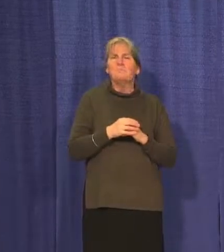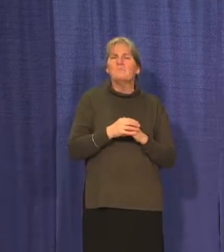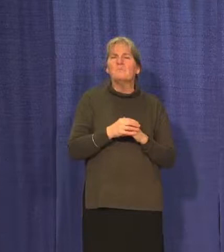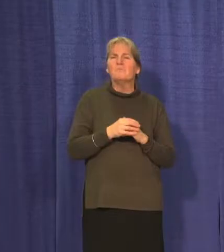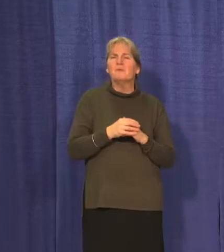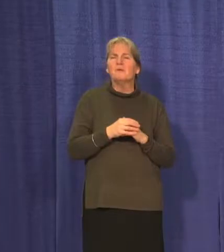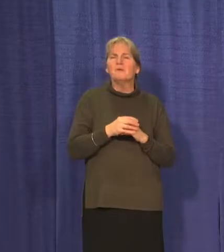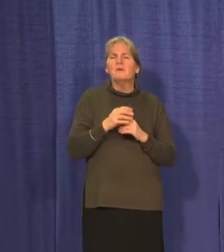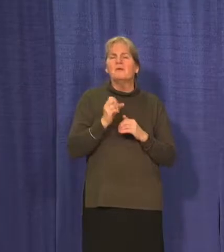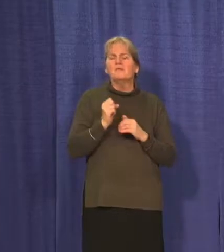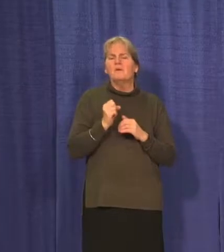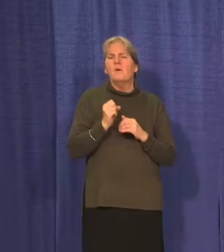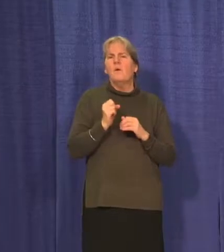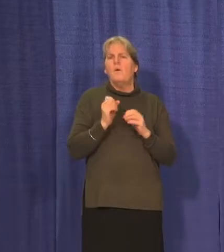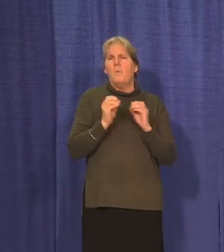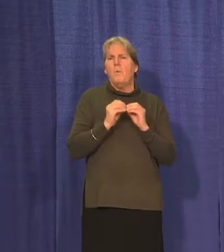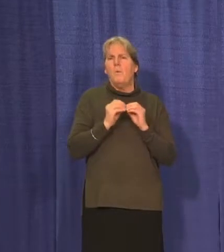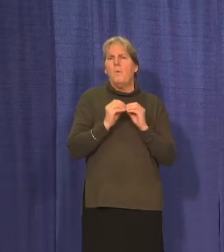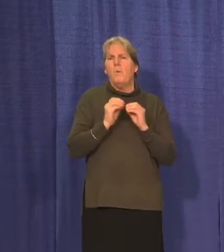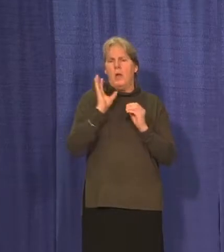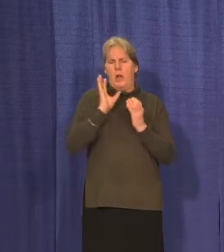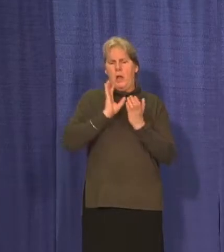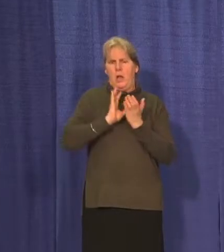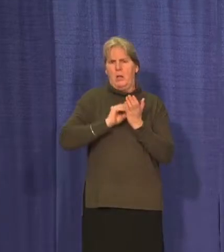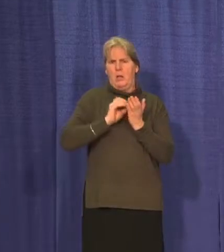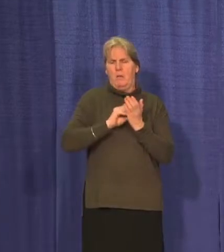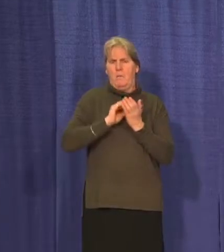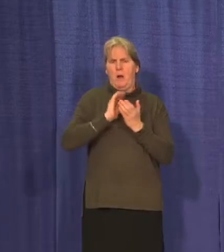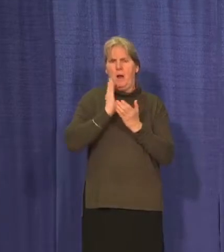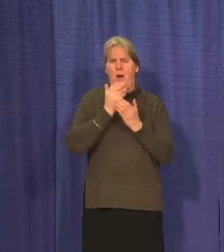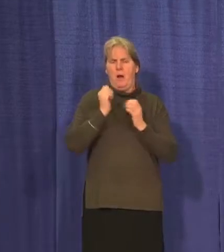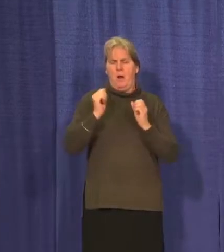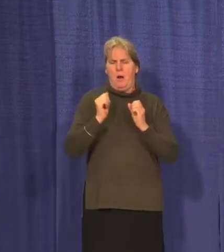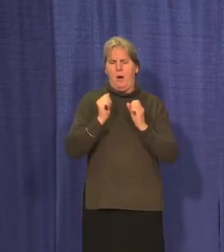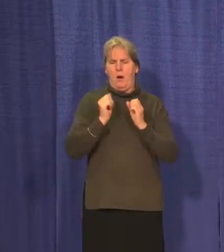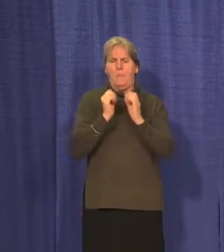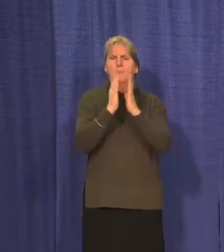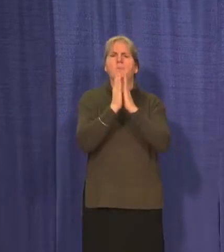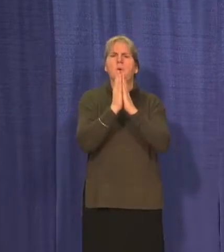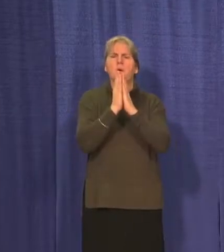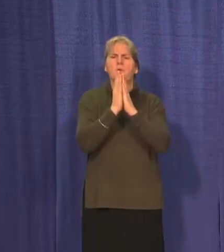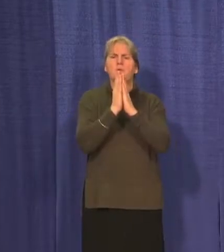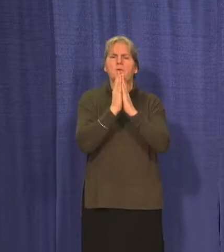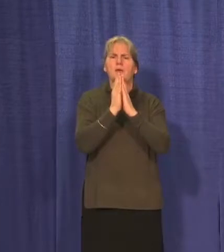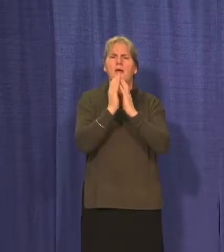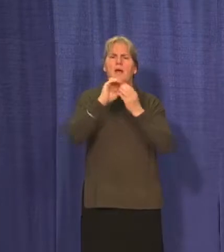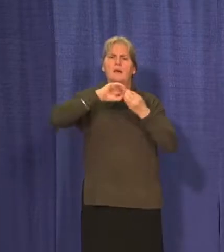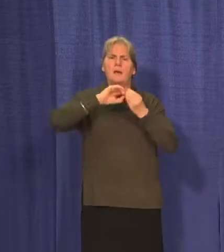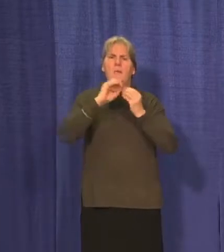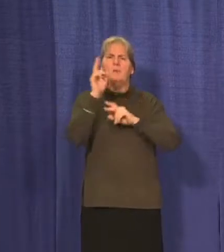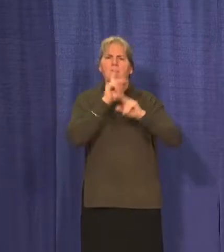So I think more to come. Again, our approach is really on the population immunity.